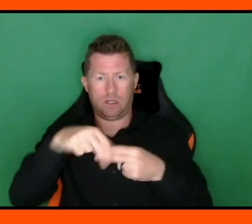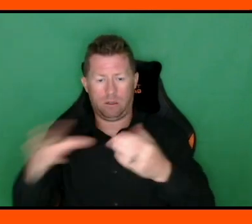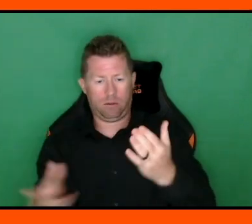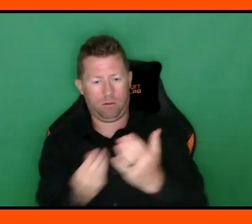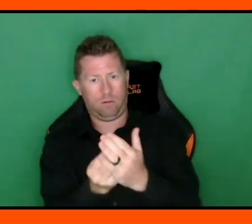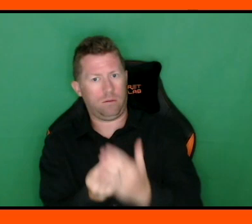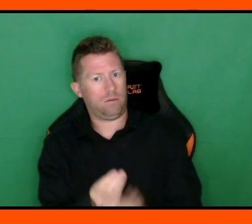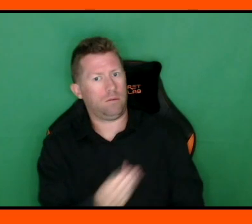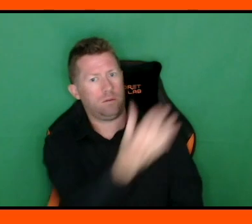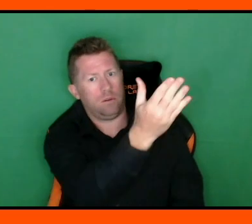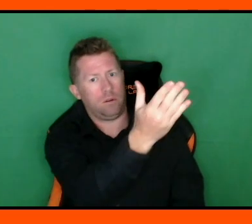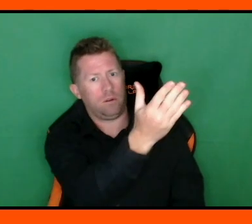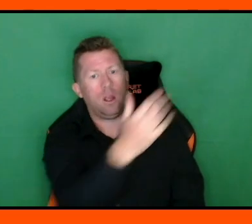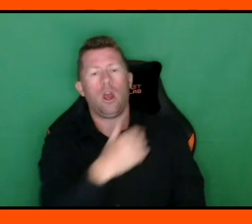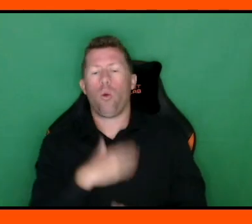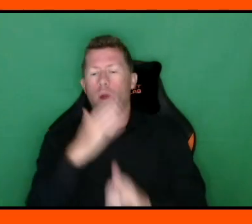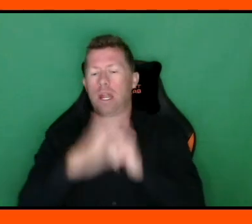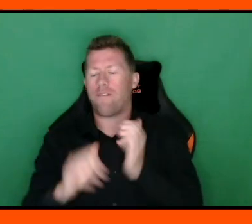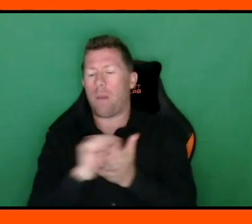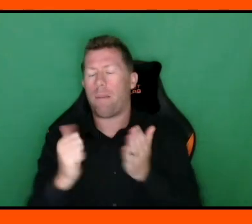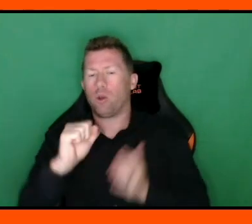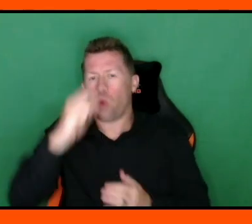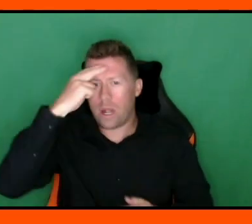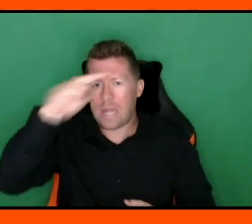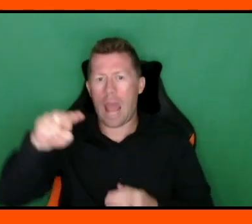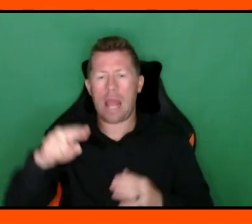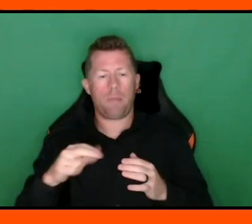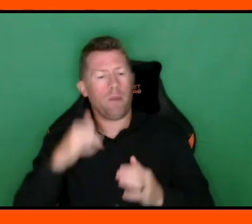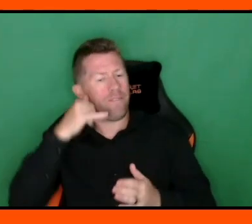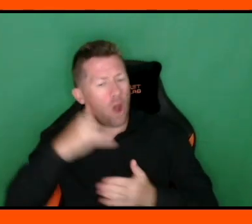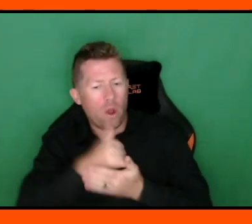Rest assured we will never publish your name or contact details as part of that process.